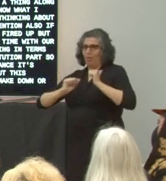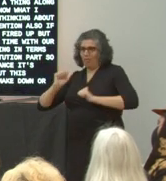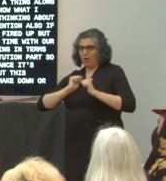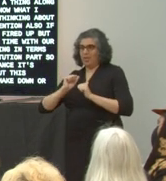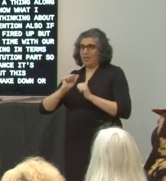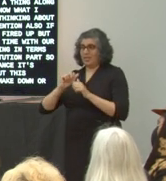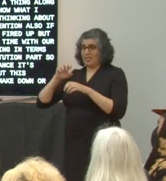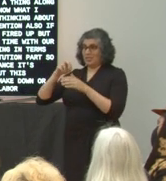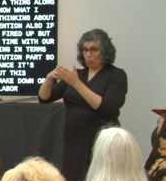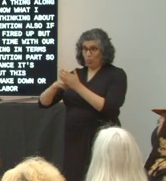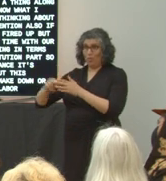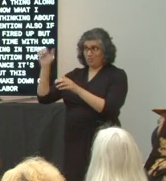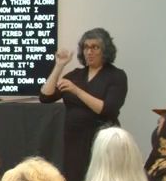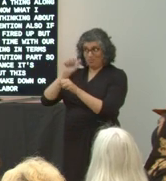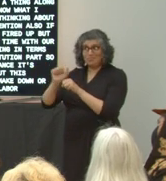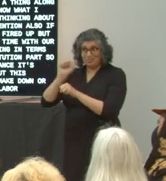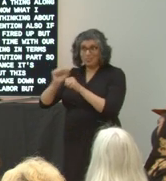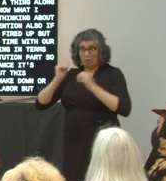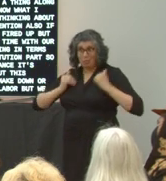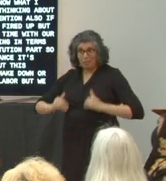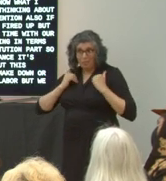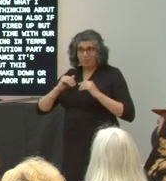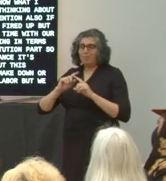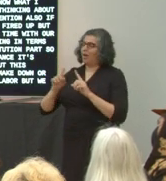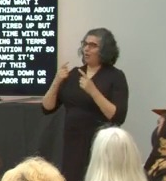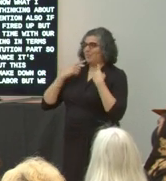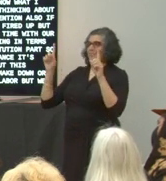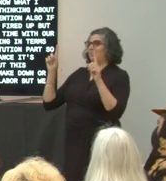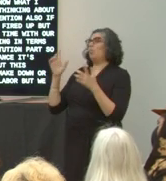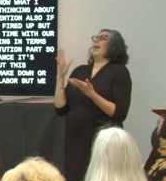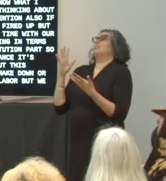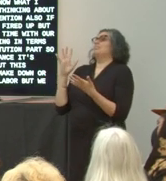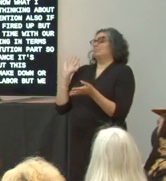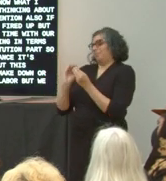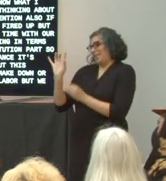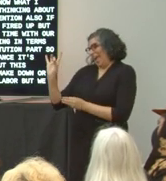takes labor. But we do 8 performances for two weekends.